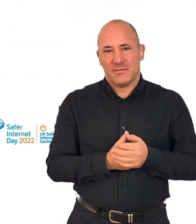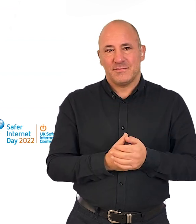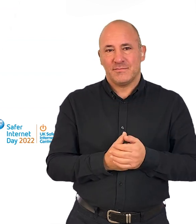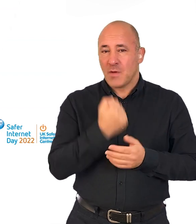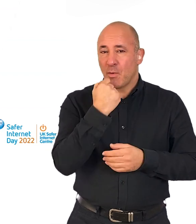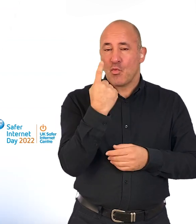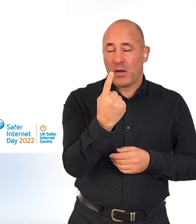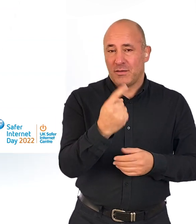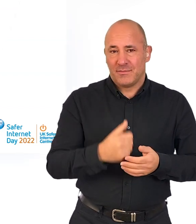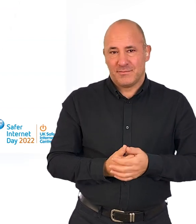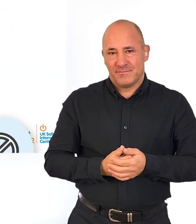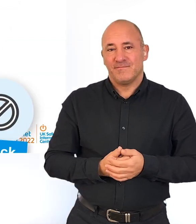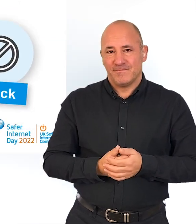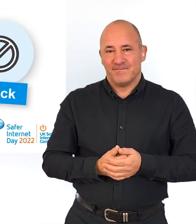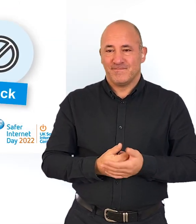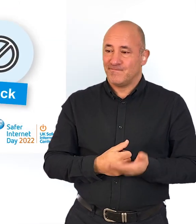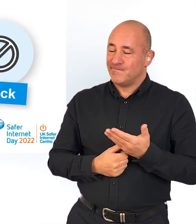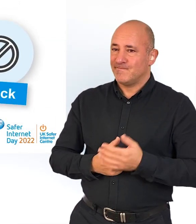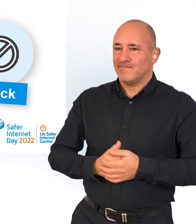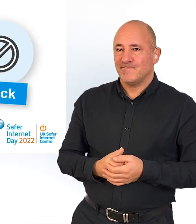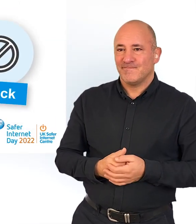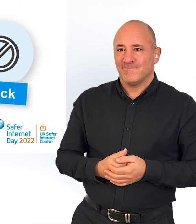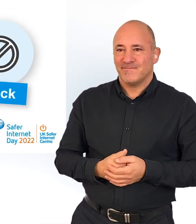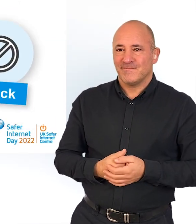Here are five things that we can all do...